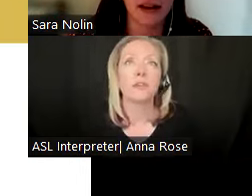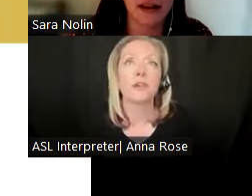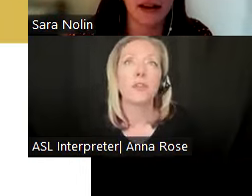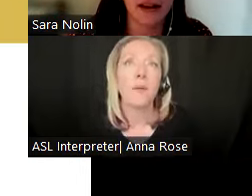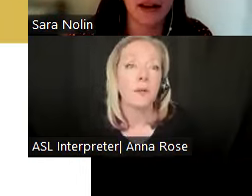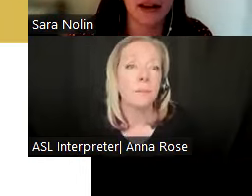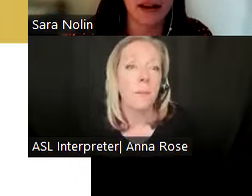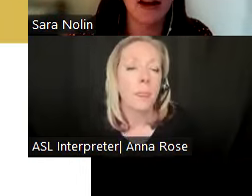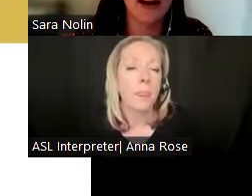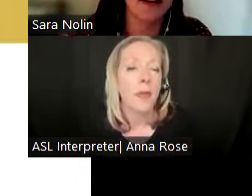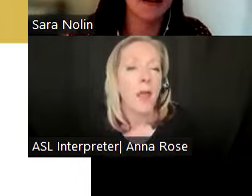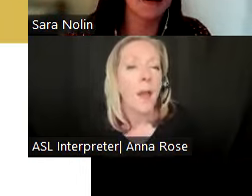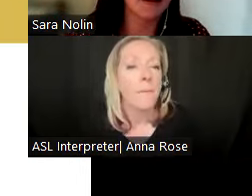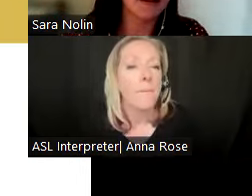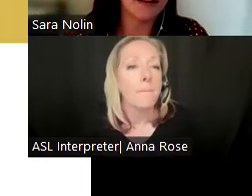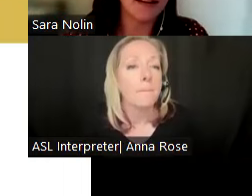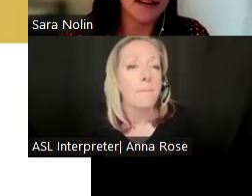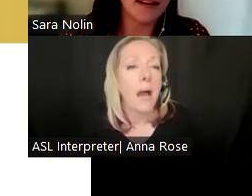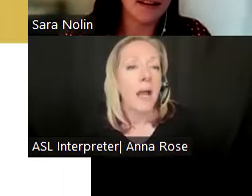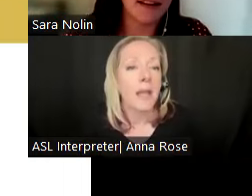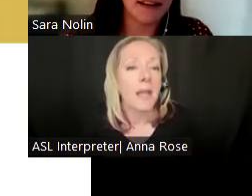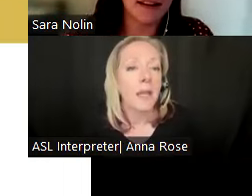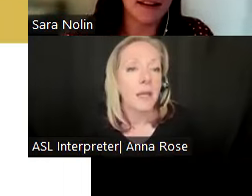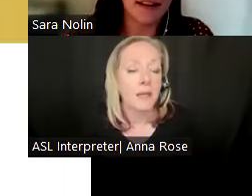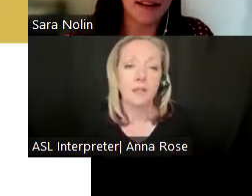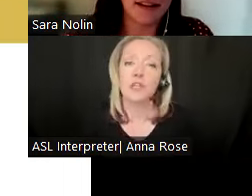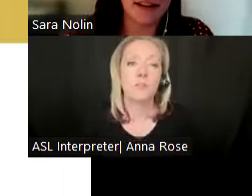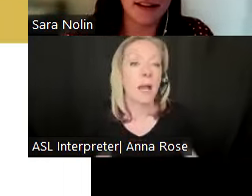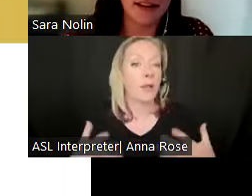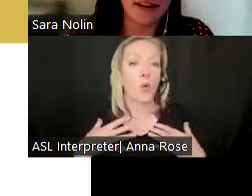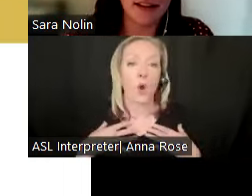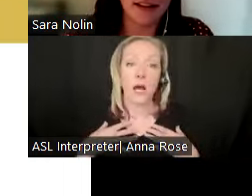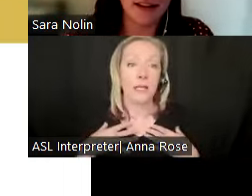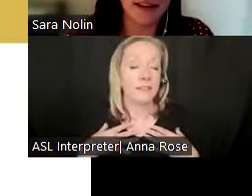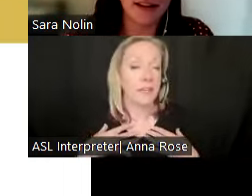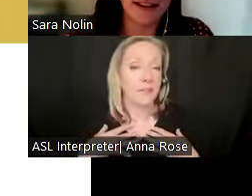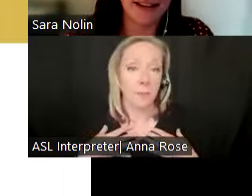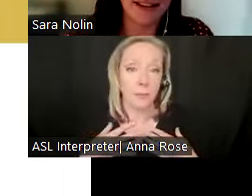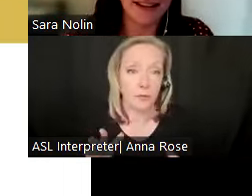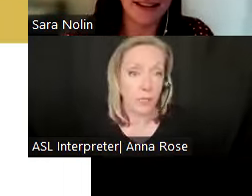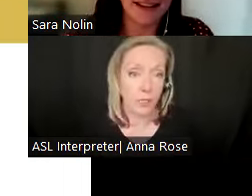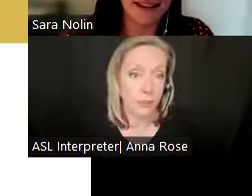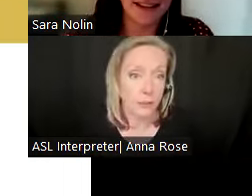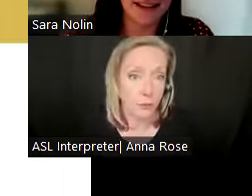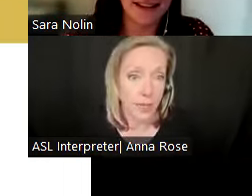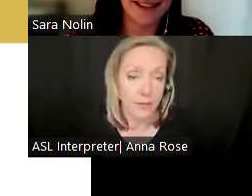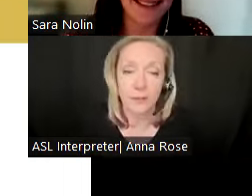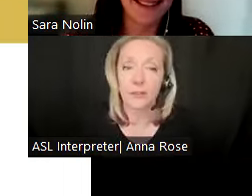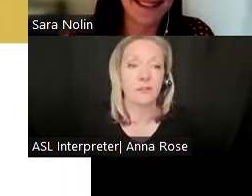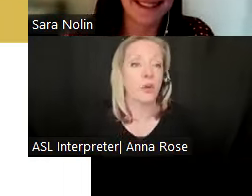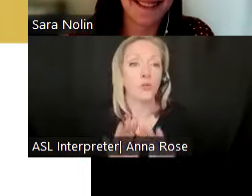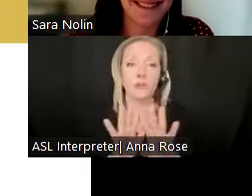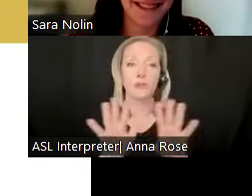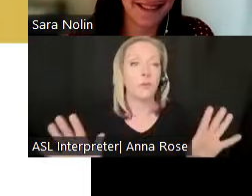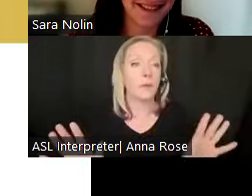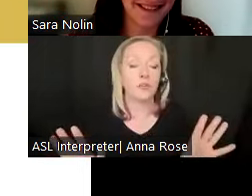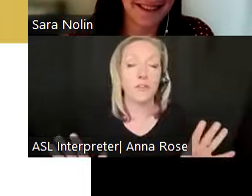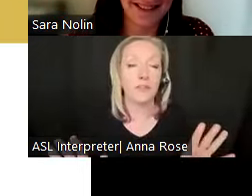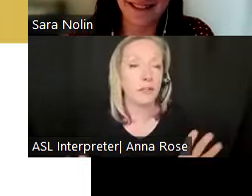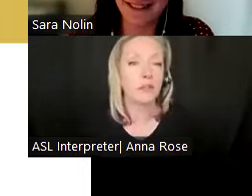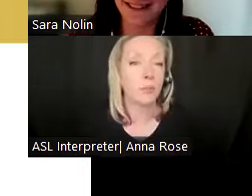I saw that one. These are just my qualitative observations, there is no empirical evidence to